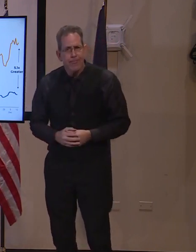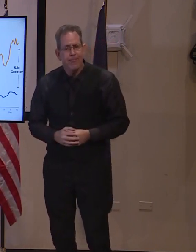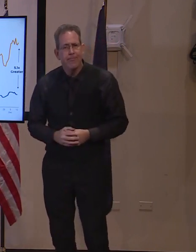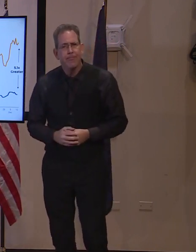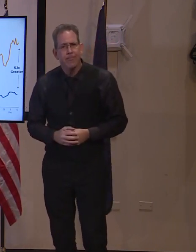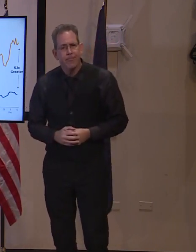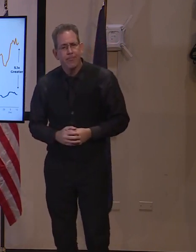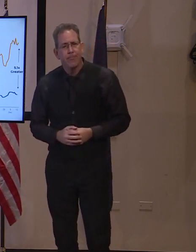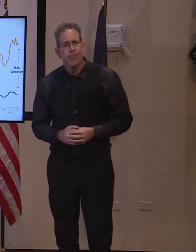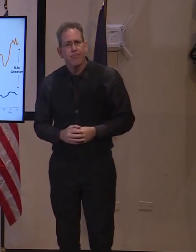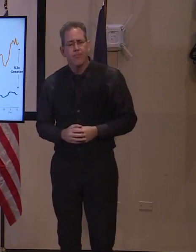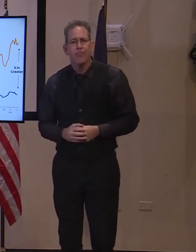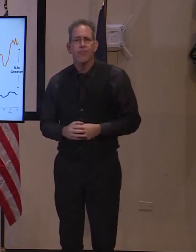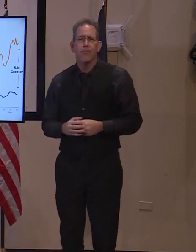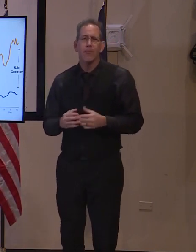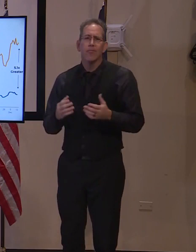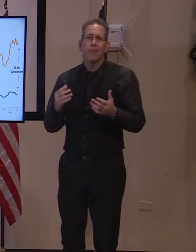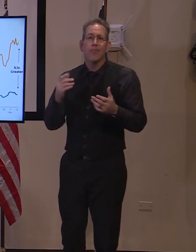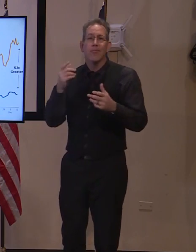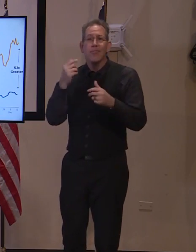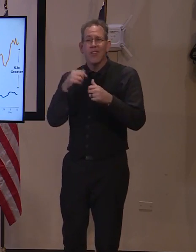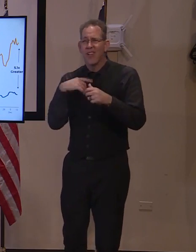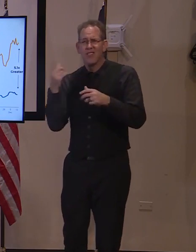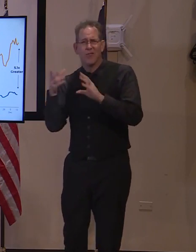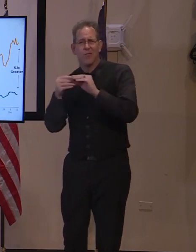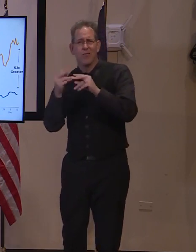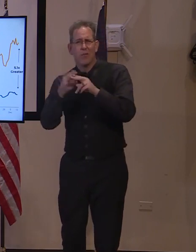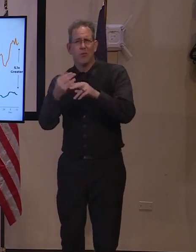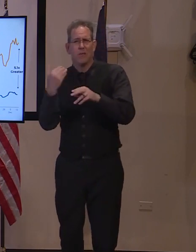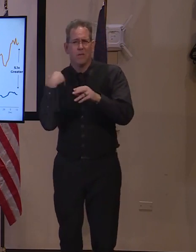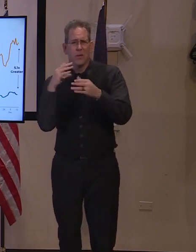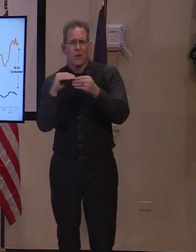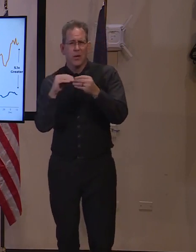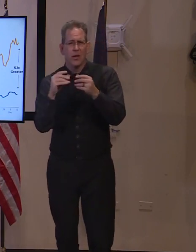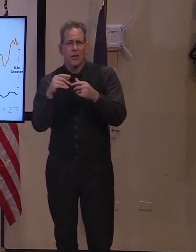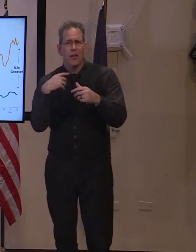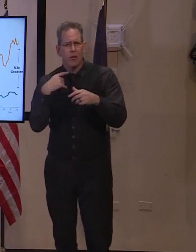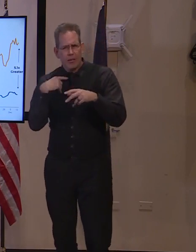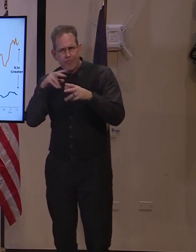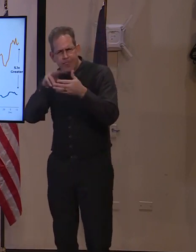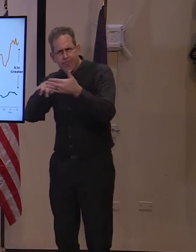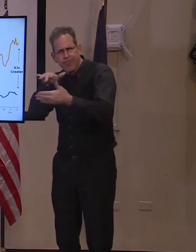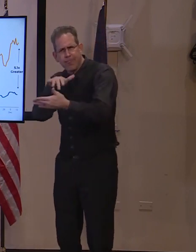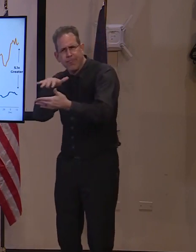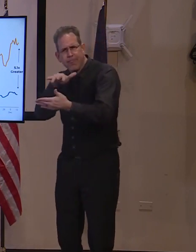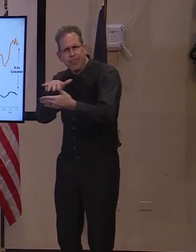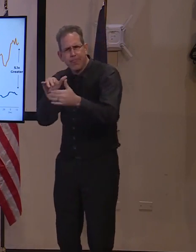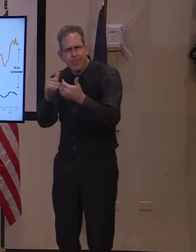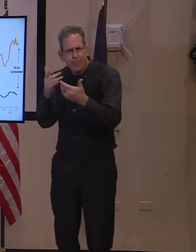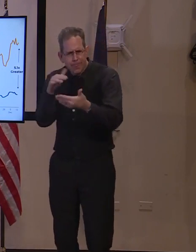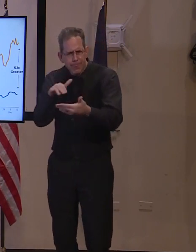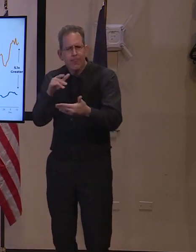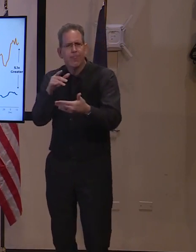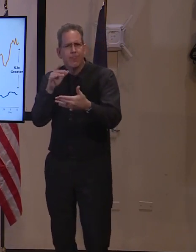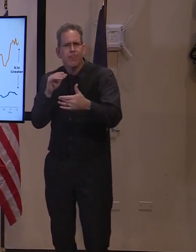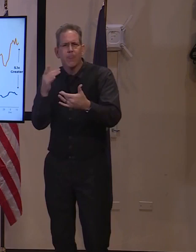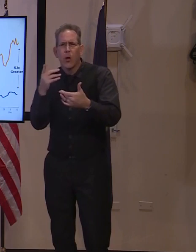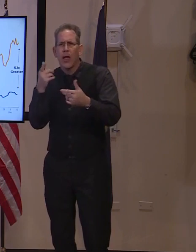governor mentioned, there is new analysis here relating to how effective boosters have been in Vermont to protect those from the most severe